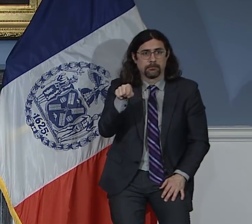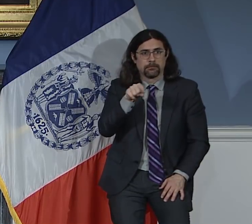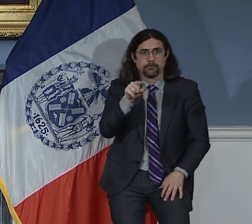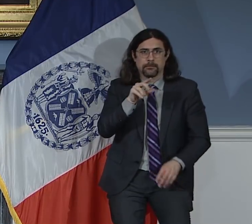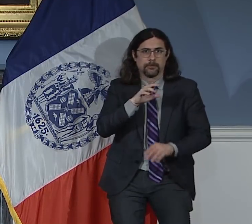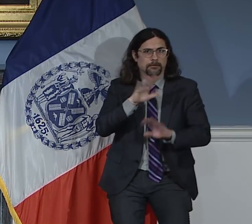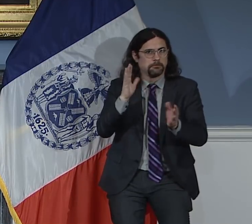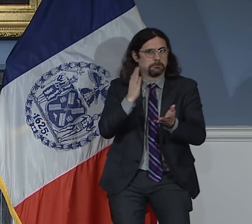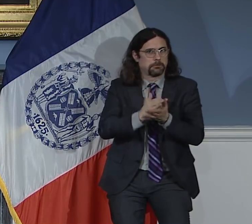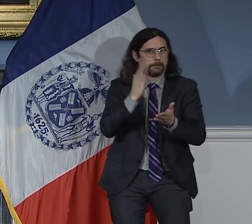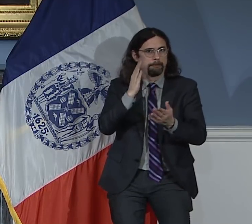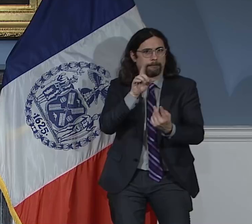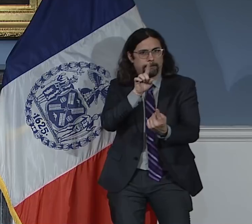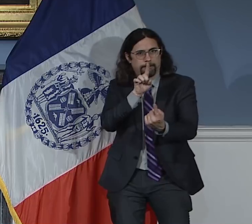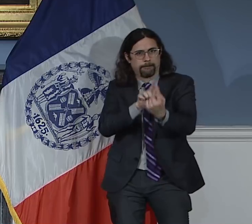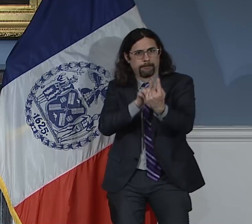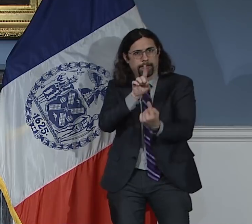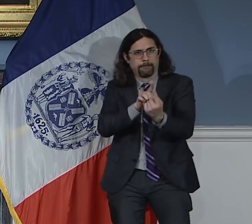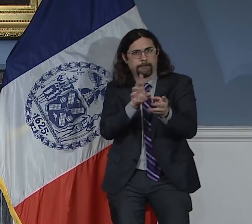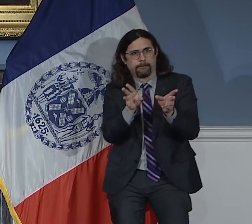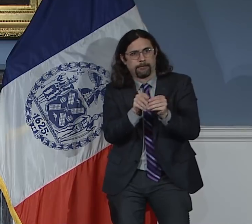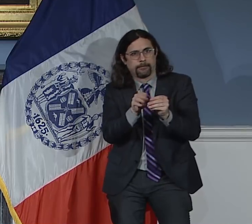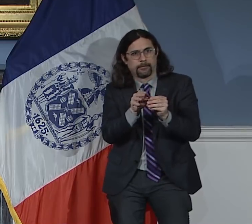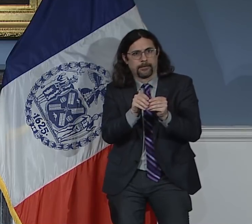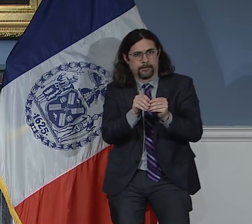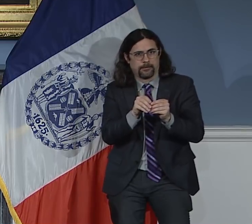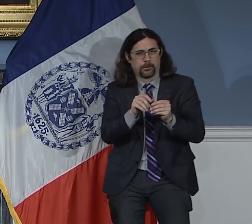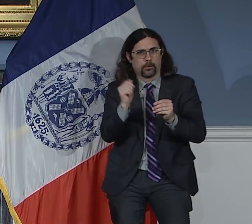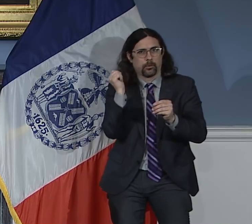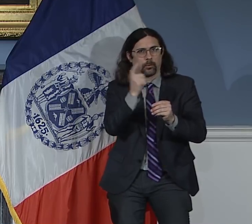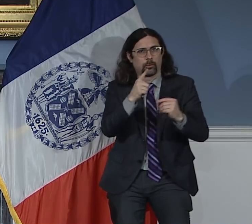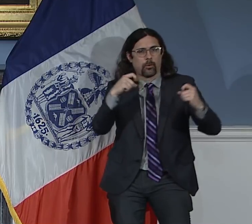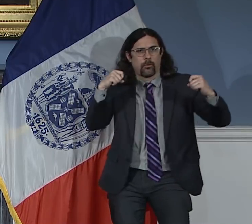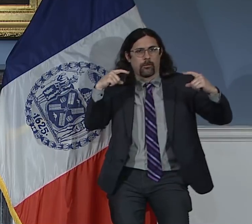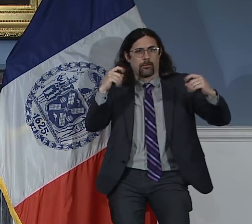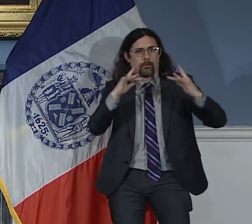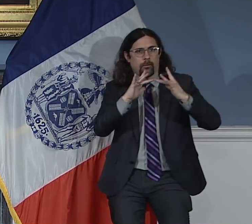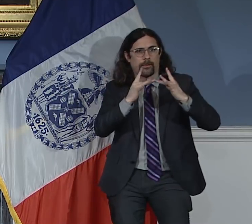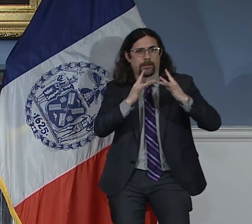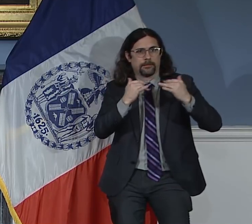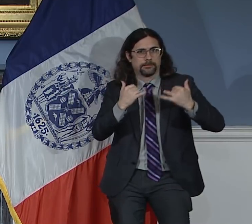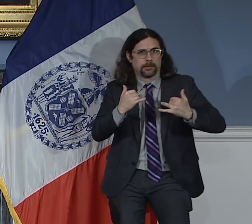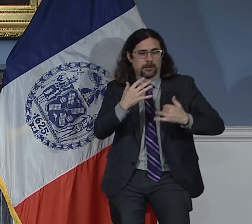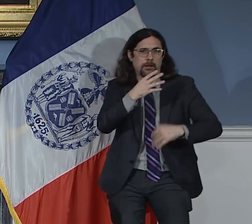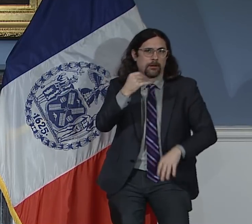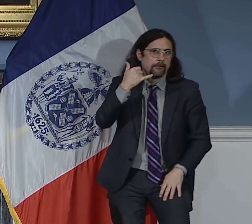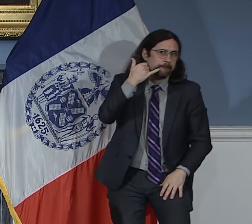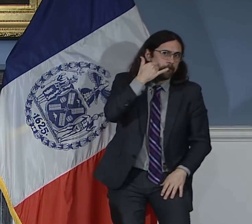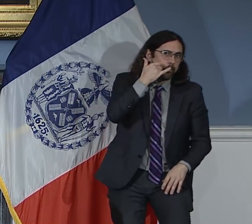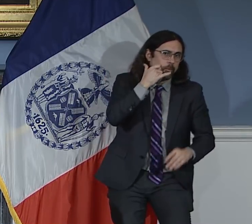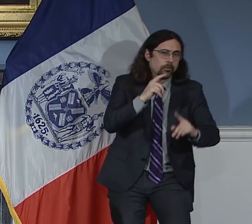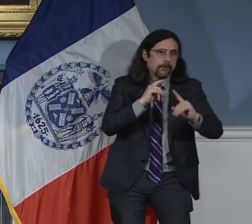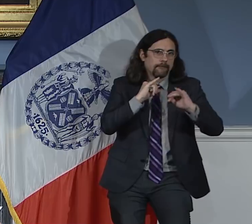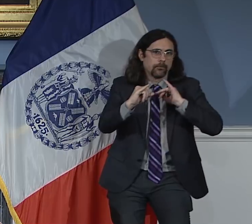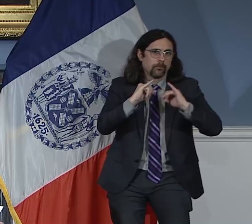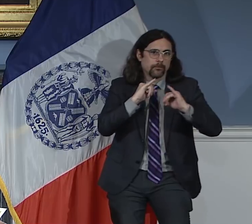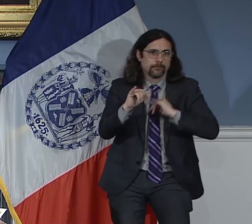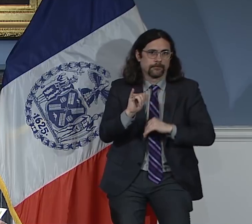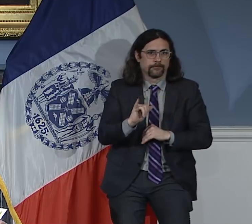INTERVIEWS FOR FOOD STAMPS OR PUBLIC ASSISTANCE. ALL OF THAT HAS BEEN CONVERTED TO